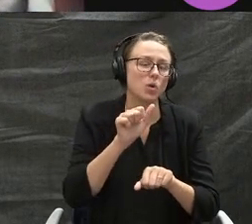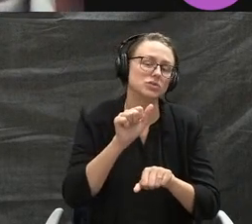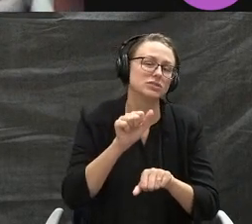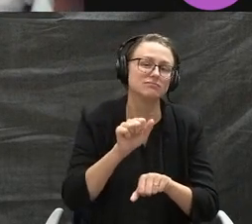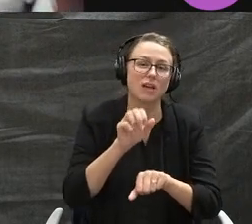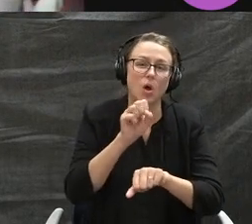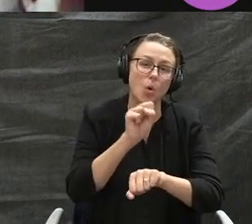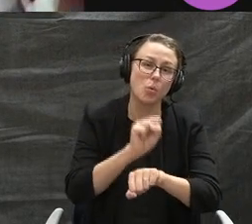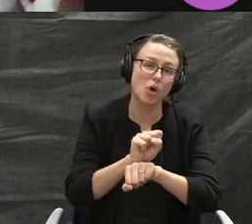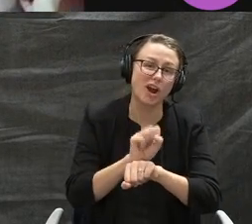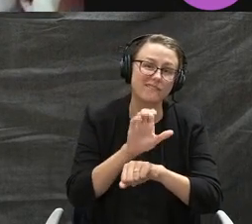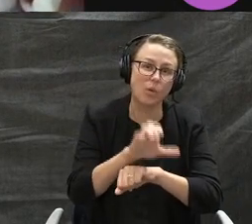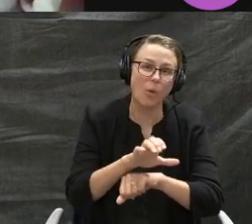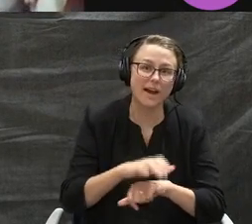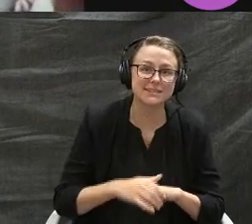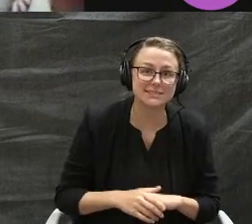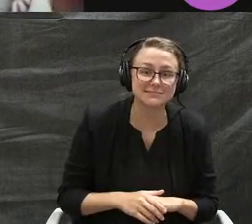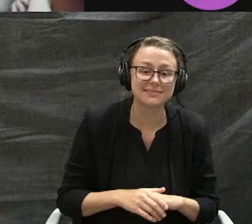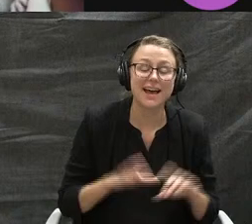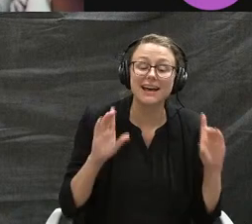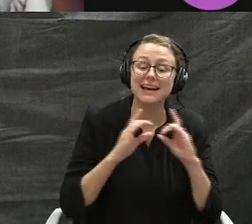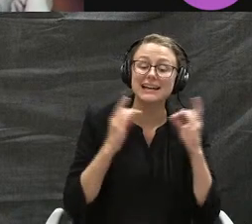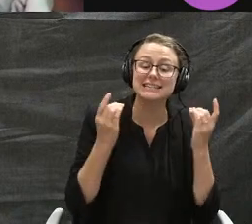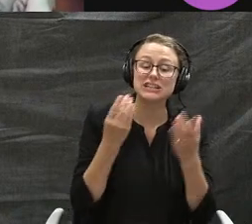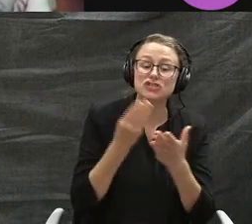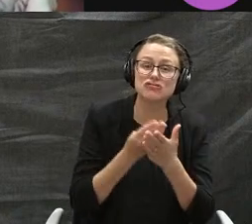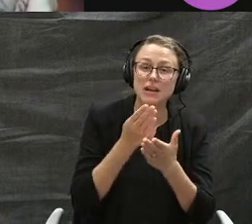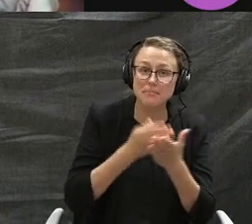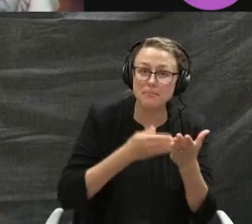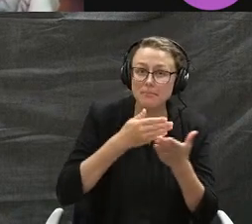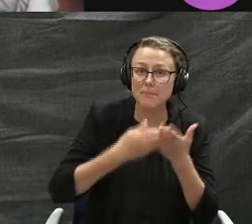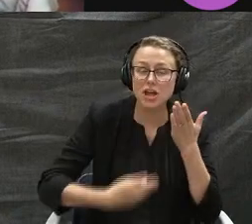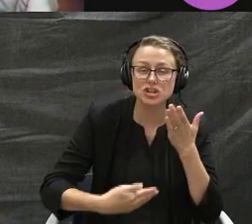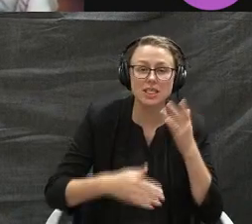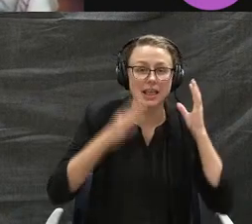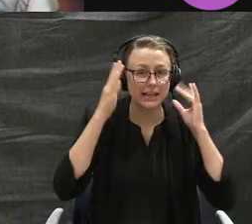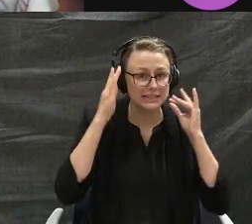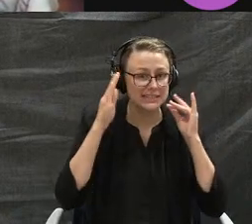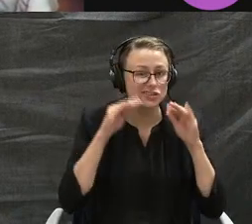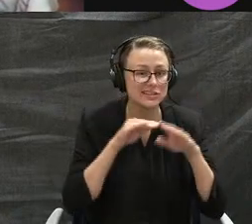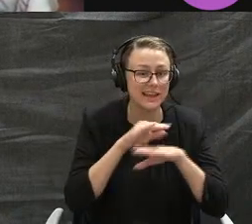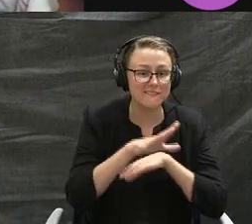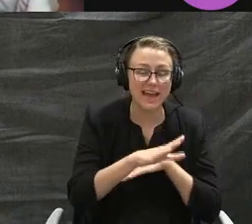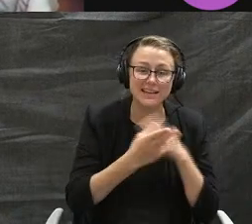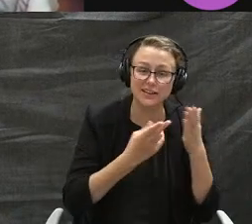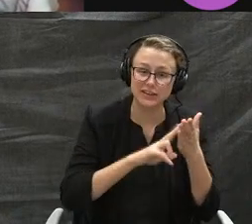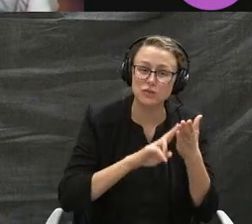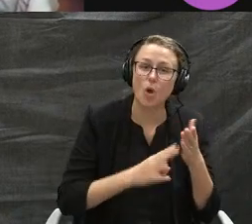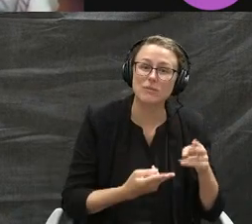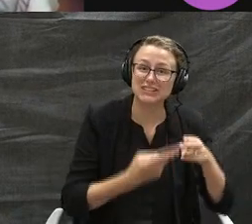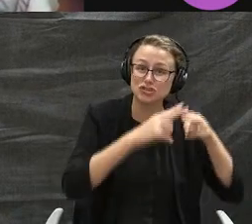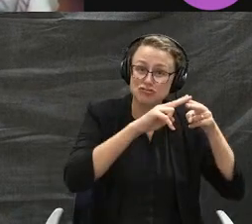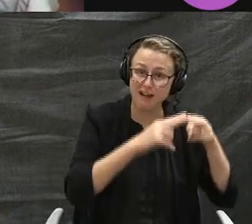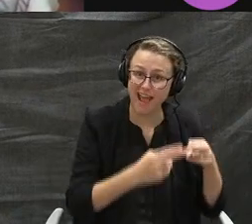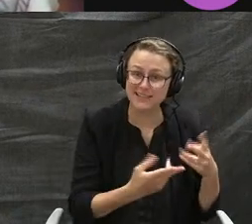A district budget that considers the effects of enrollment trends facility needs and provides options that deal with